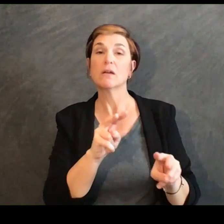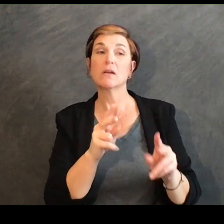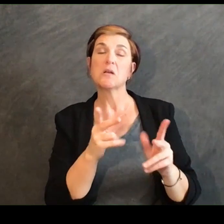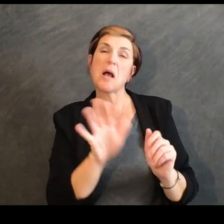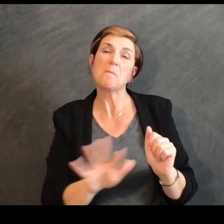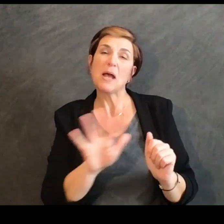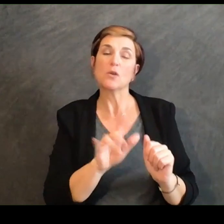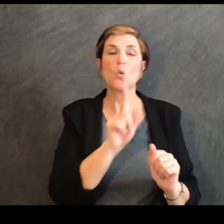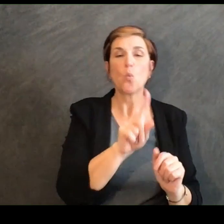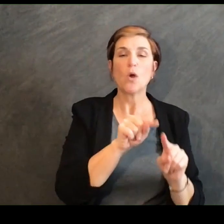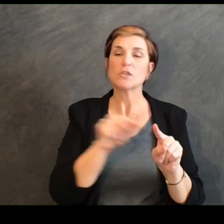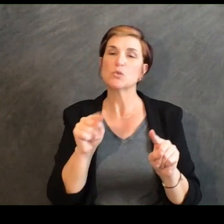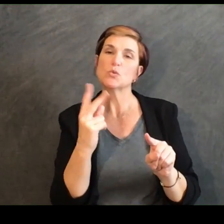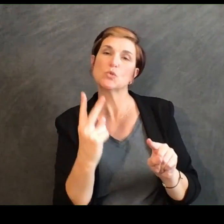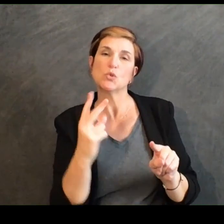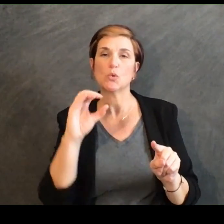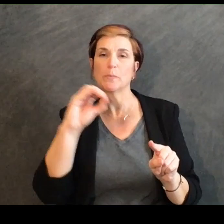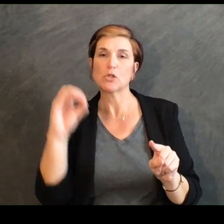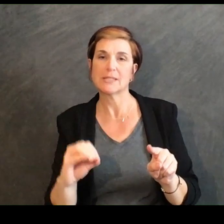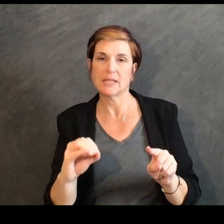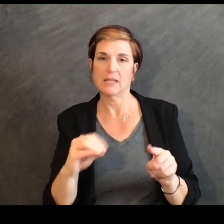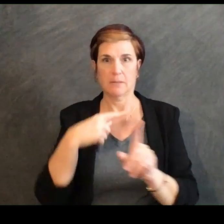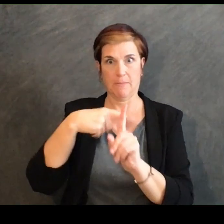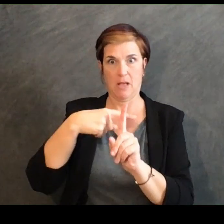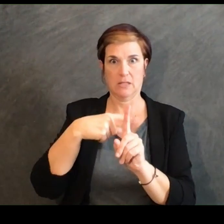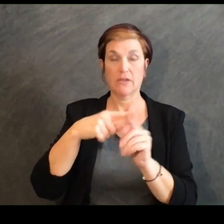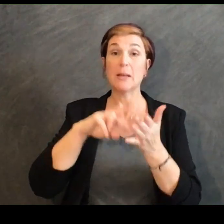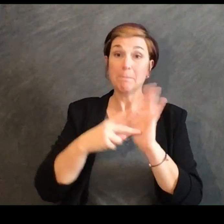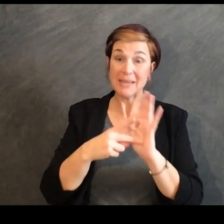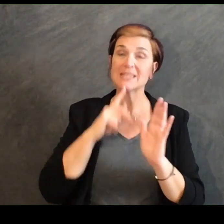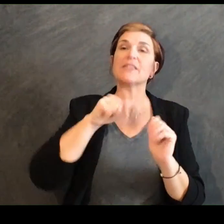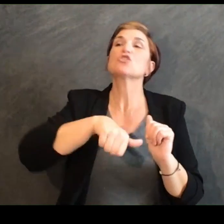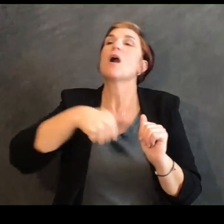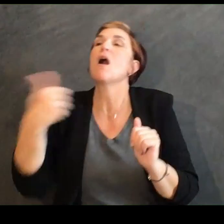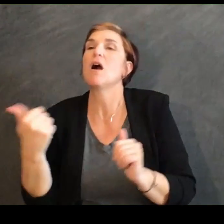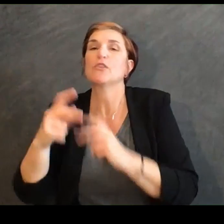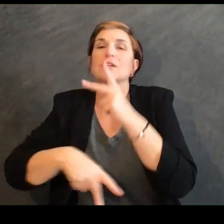more other respiratory disease out there besides the corona virus and that's why